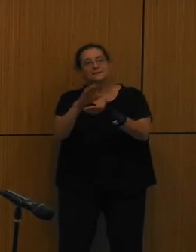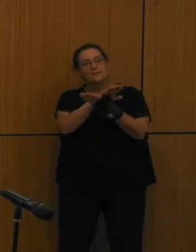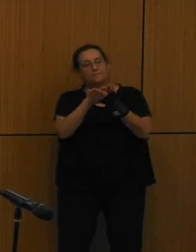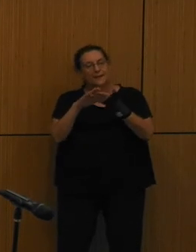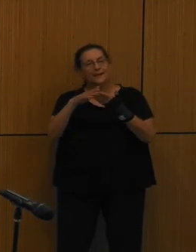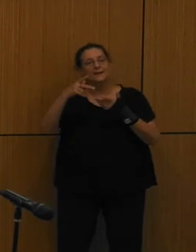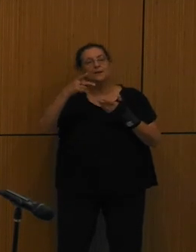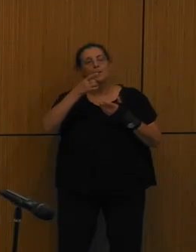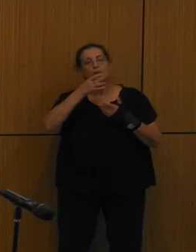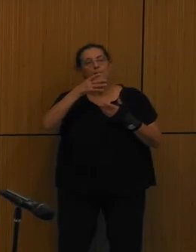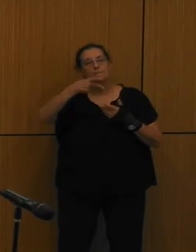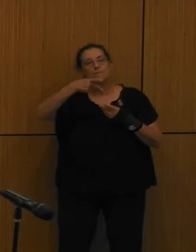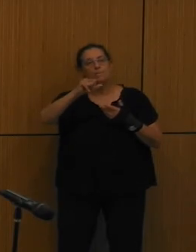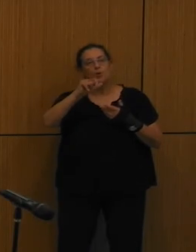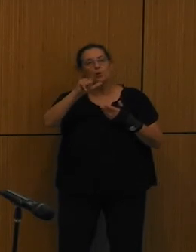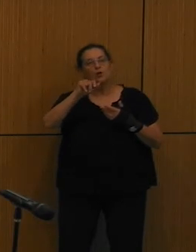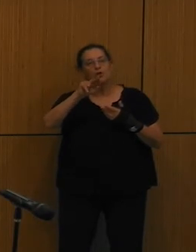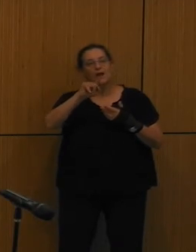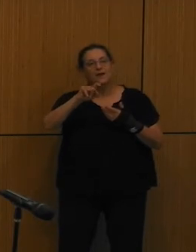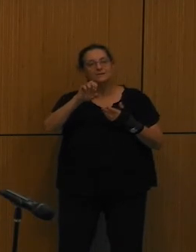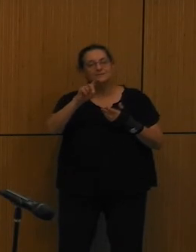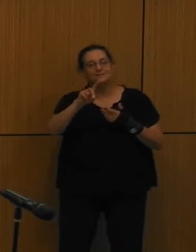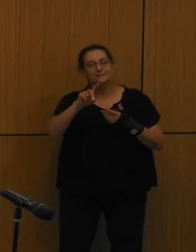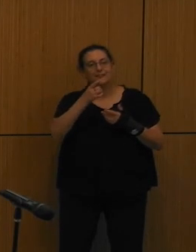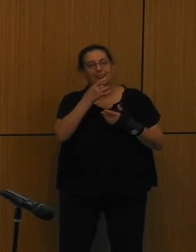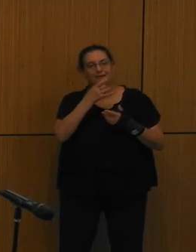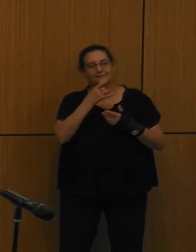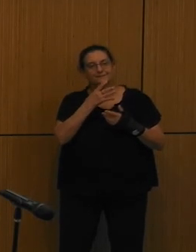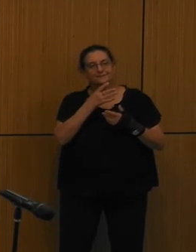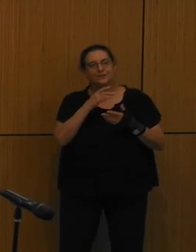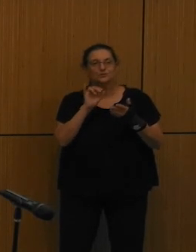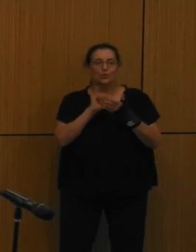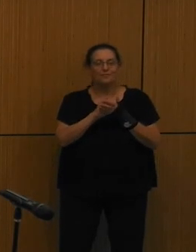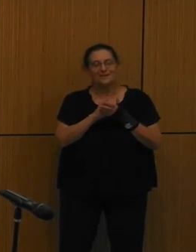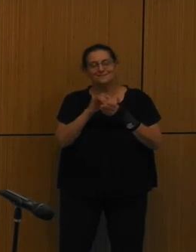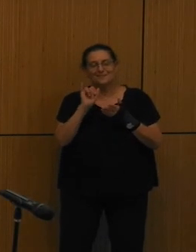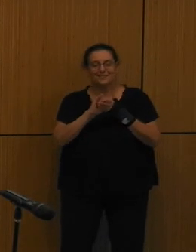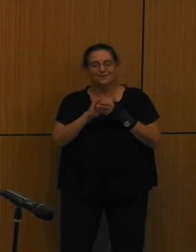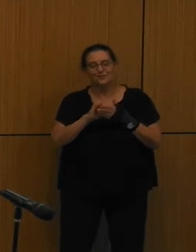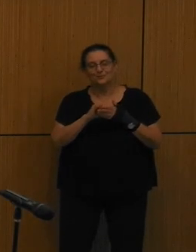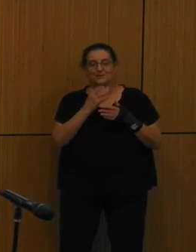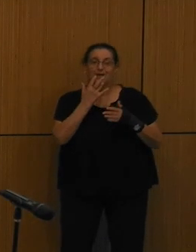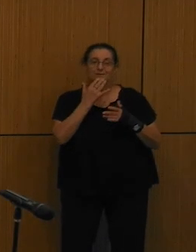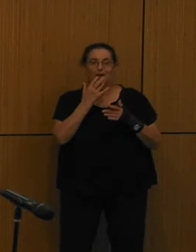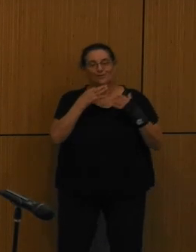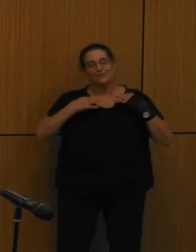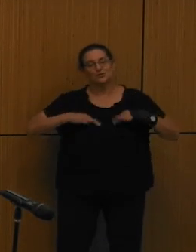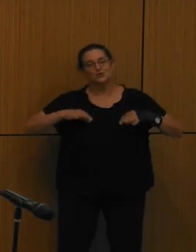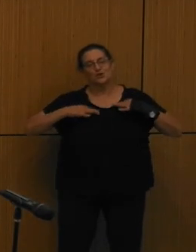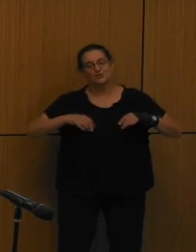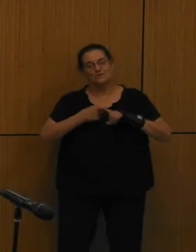There's the cross nickels, right? So there's the tie dye shirts and the dryer kind of thing. Same idea.